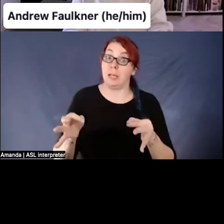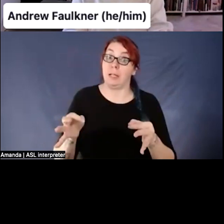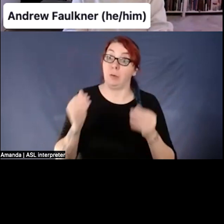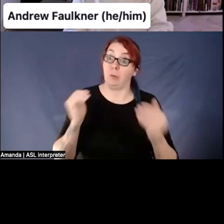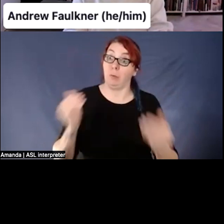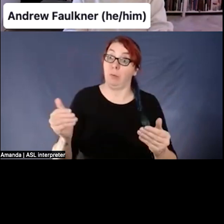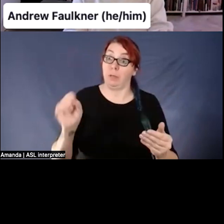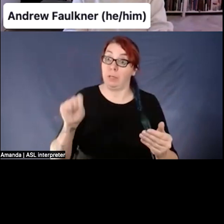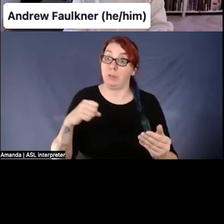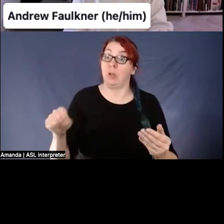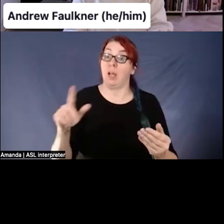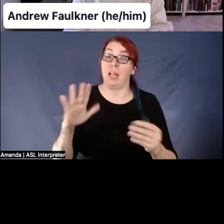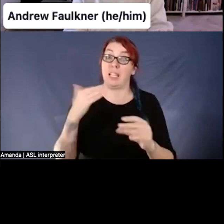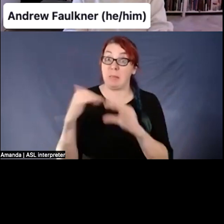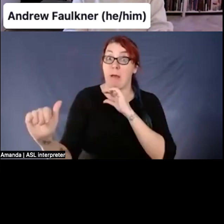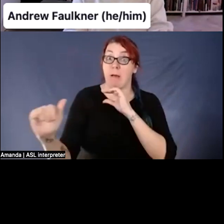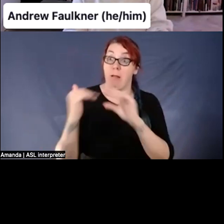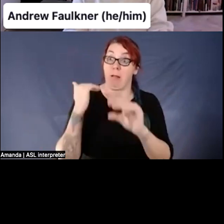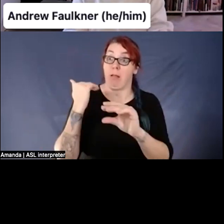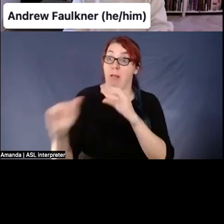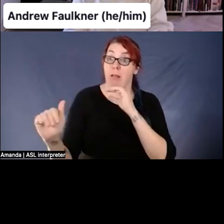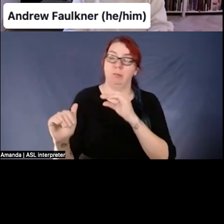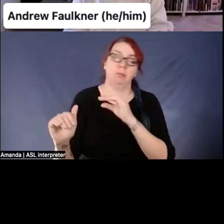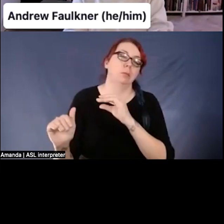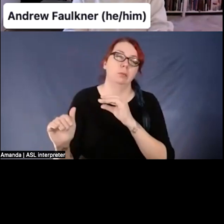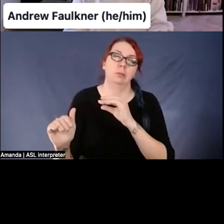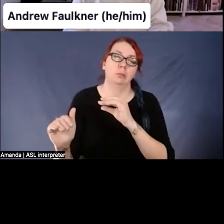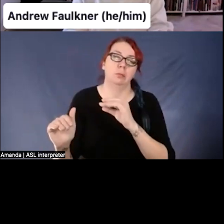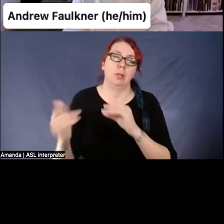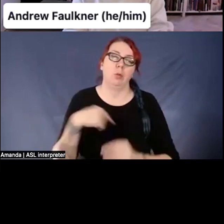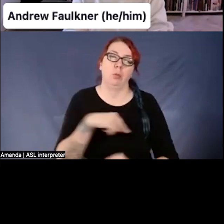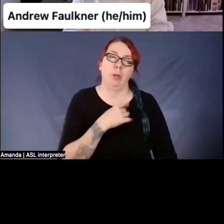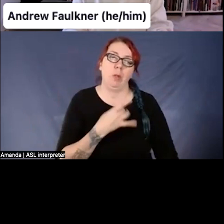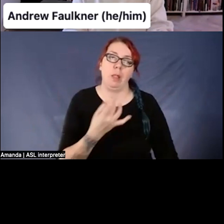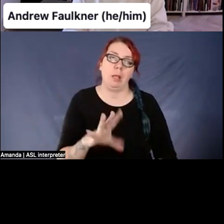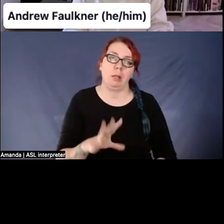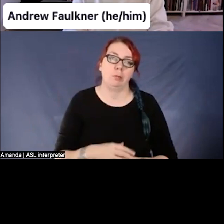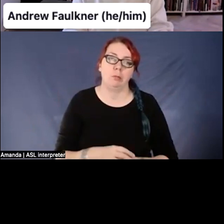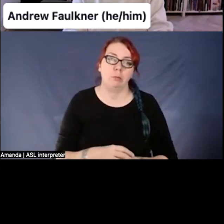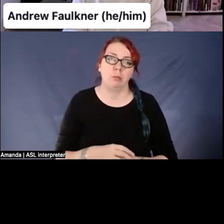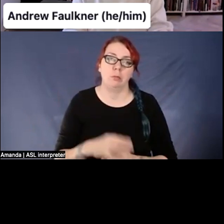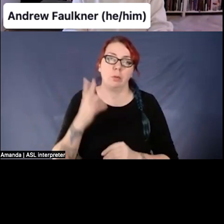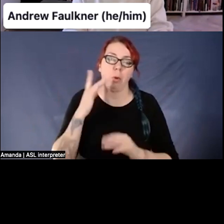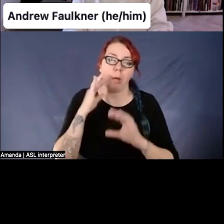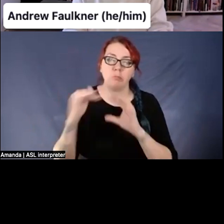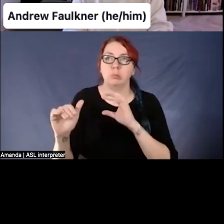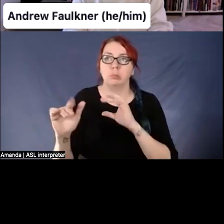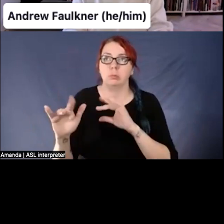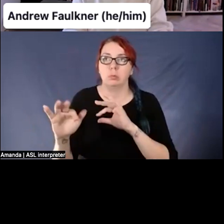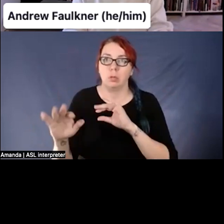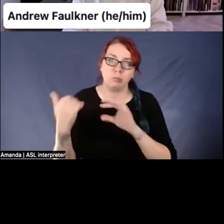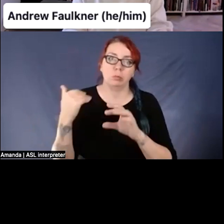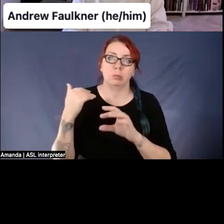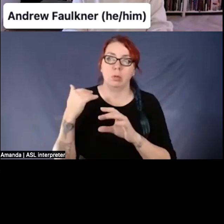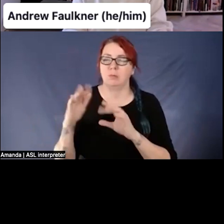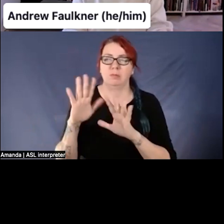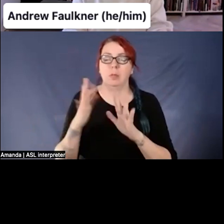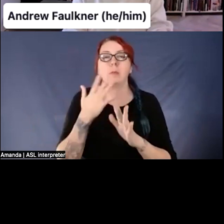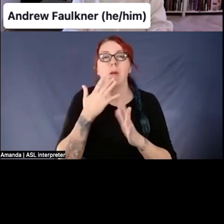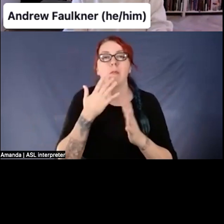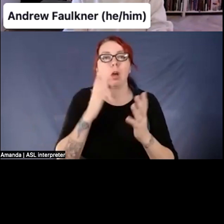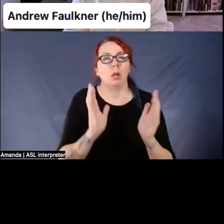benefit of the generative discussions. And so we've started using Microsoft Notebook,